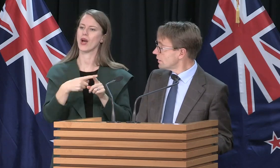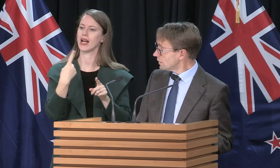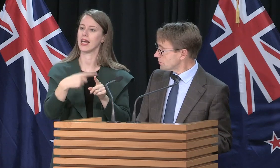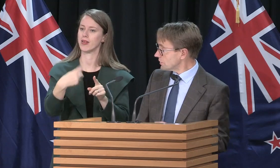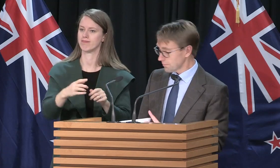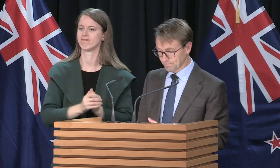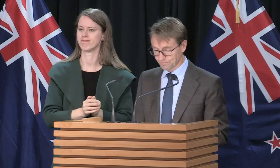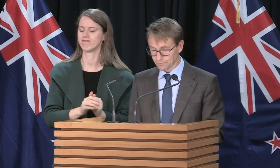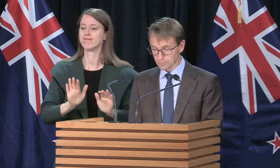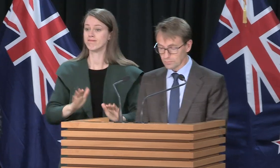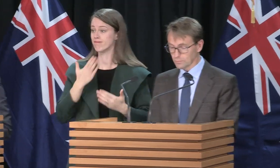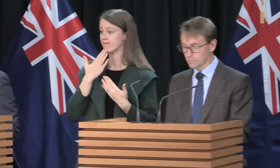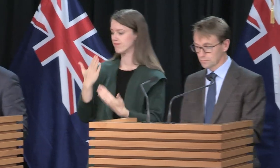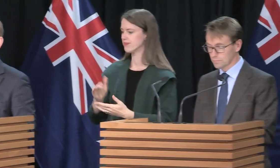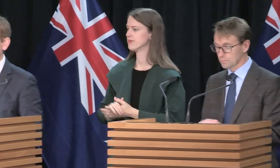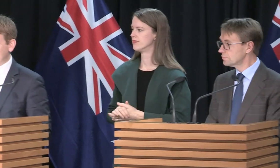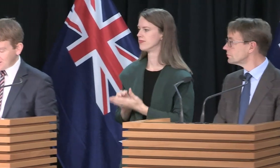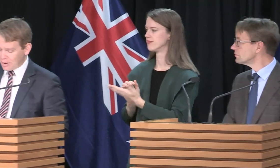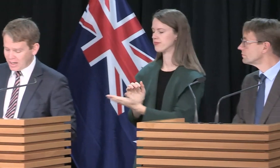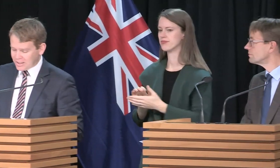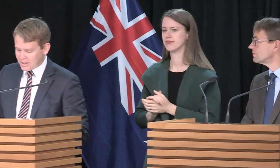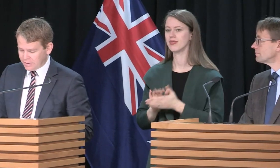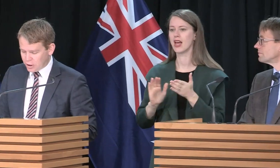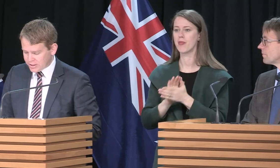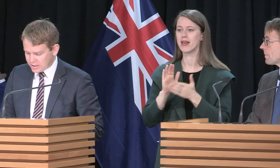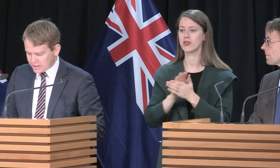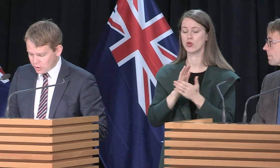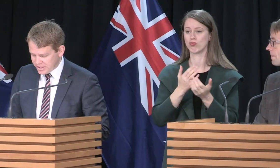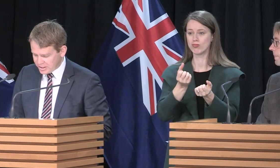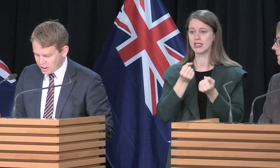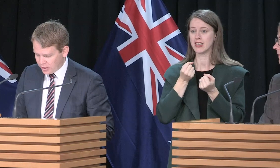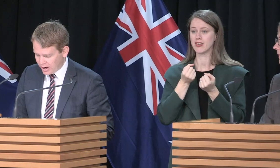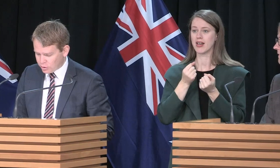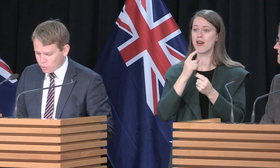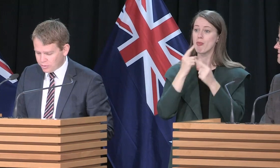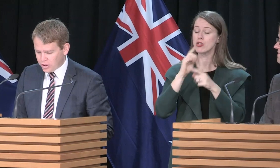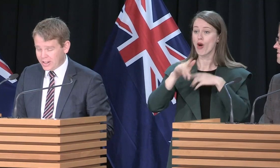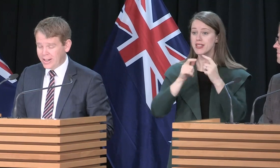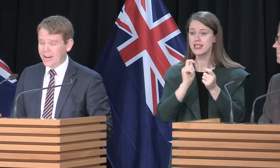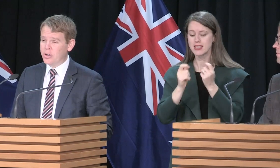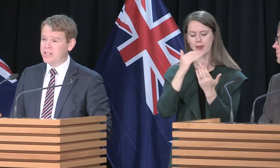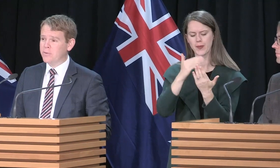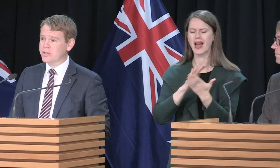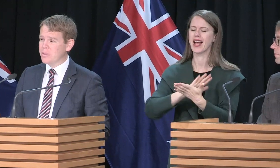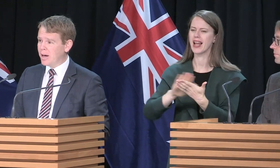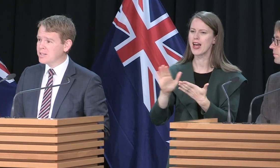three people. It was undertaken of a process urgently and the result back by 6:00pm. Thanks, Minister. MINISTER CHRIS HIPKINS: